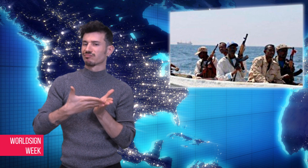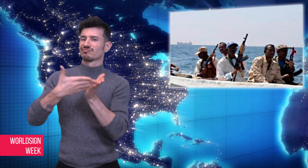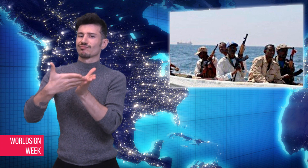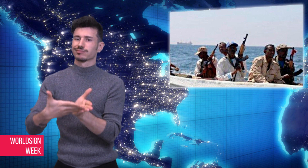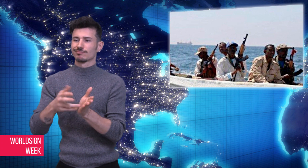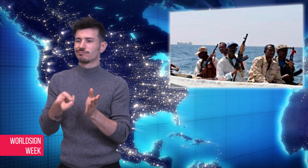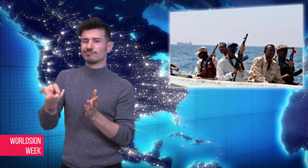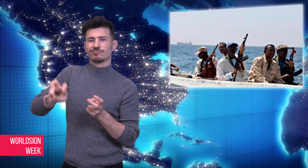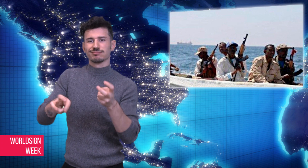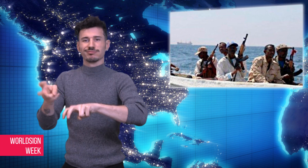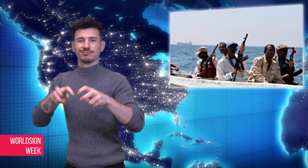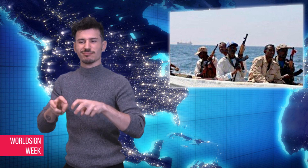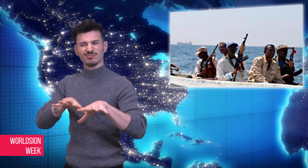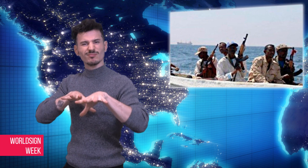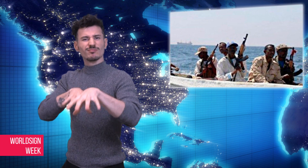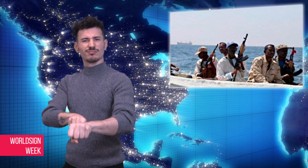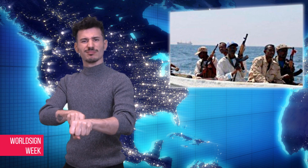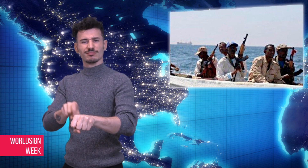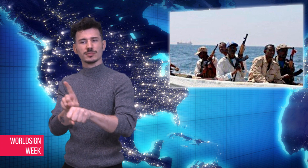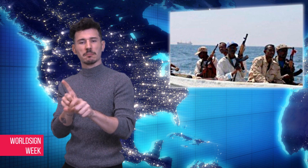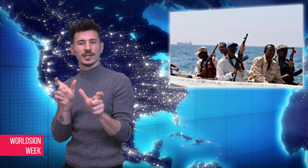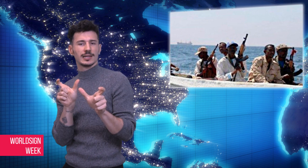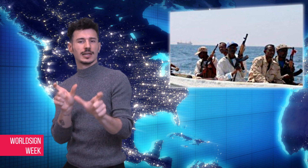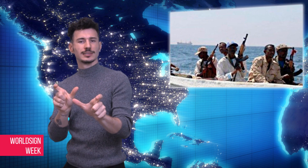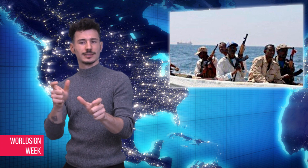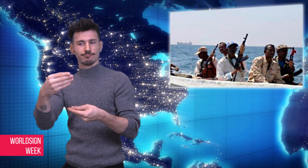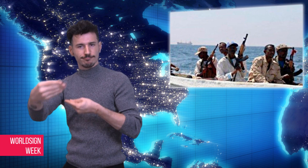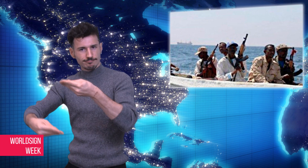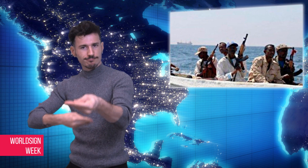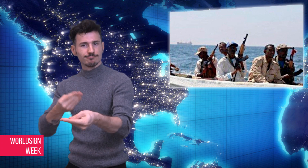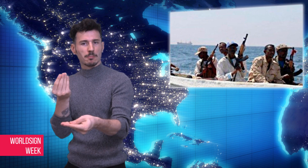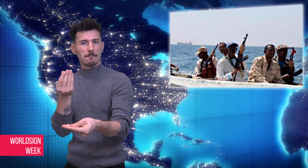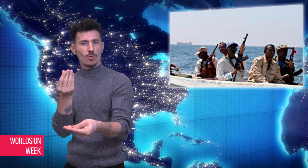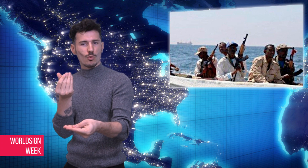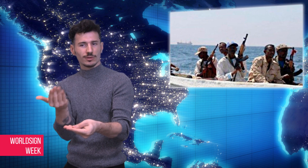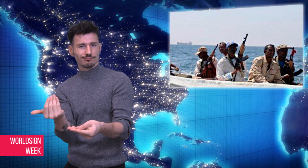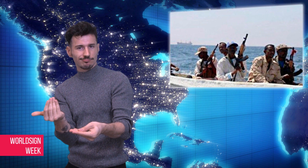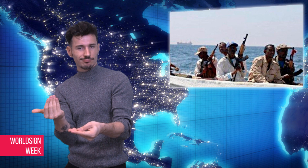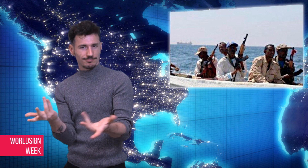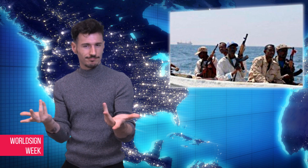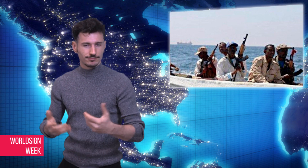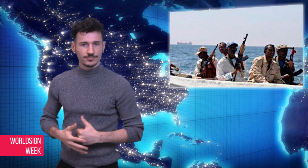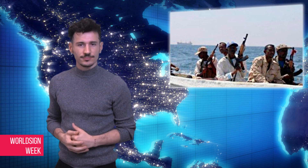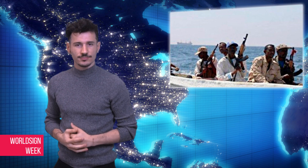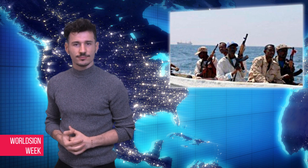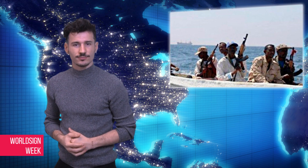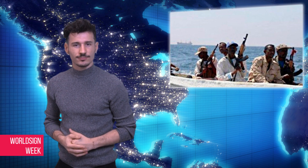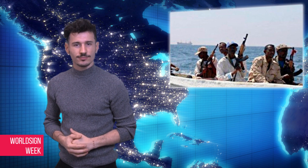coast to hold them as hostages in exchange for money.